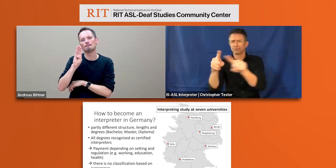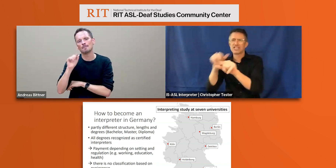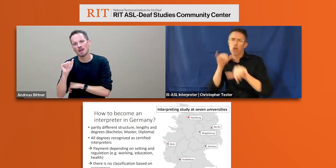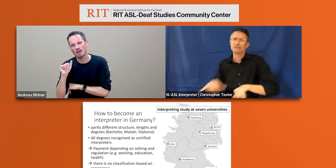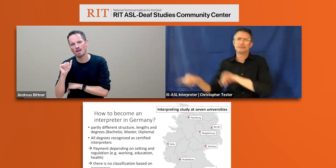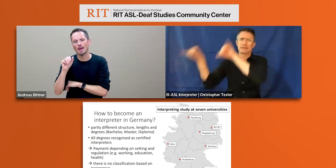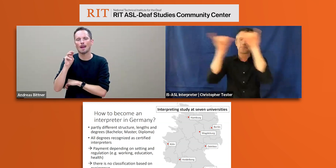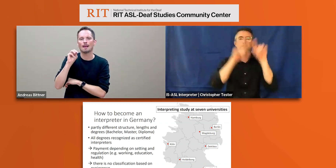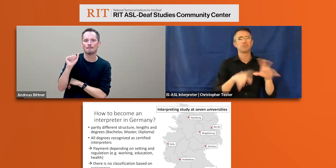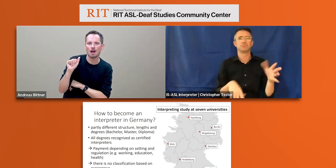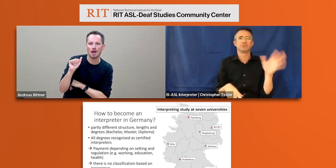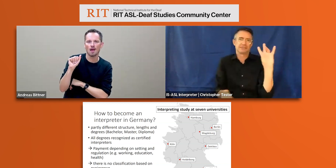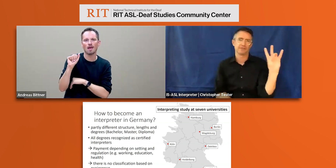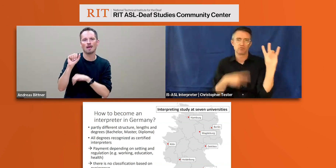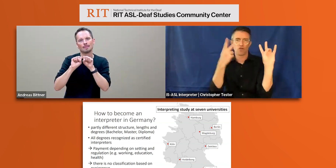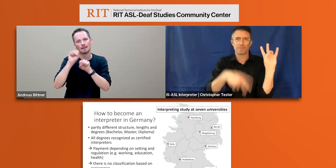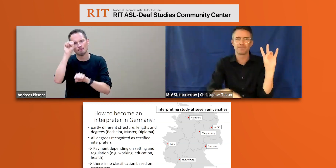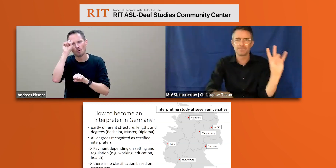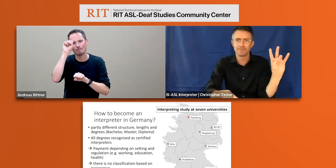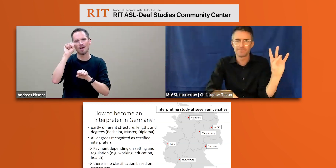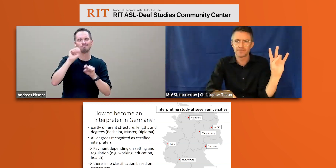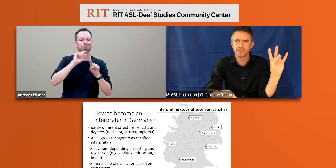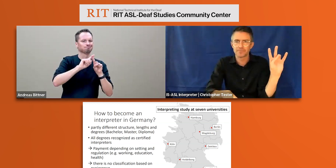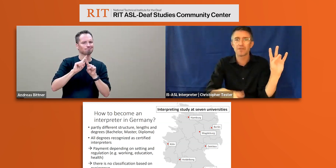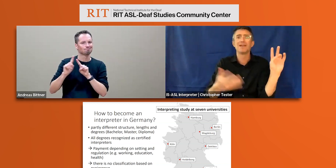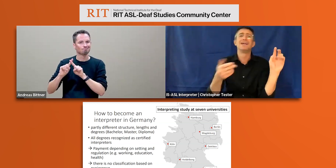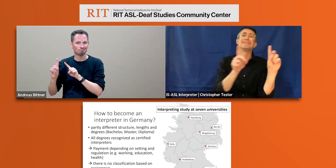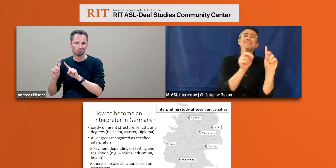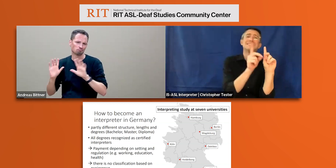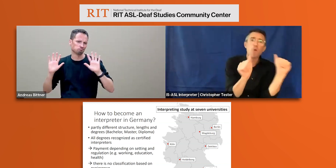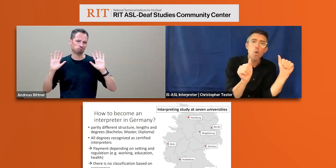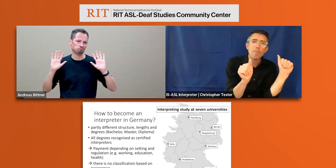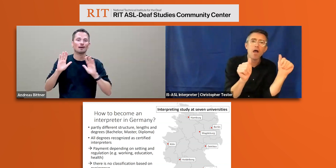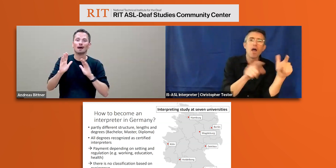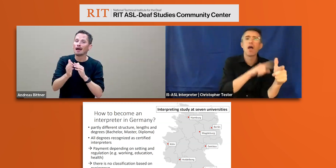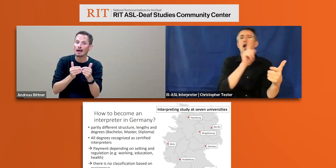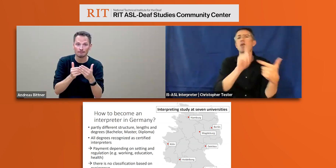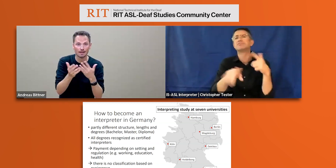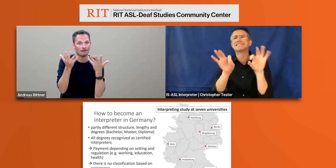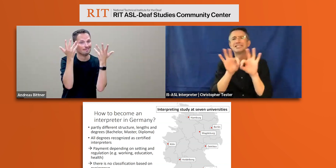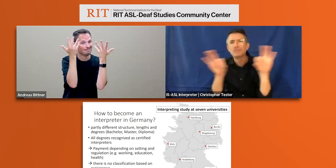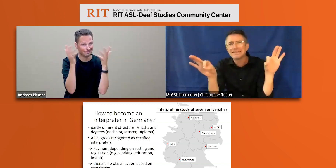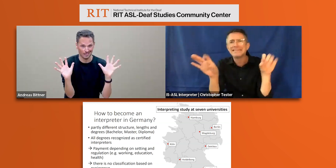Now, the program structure for each one is fairly different. There are some similarities.